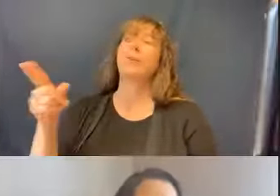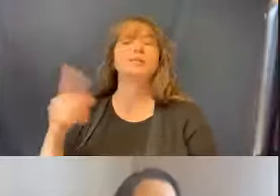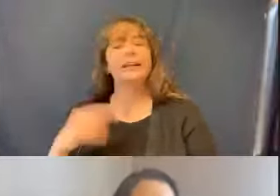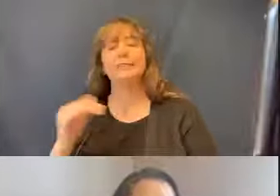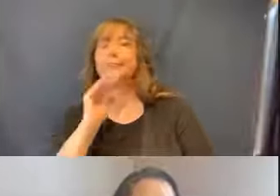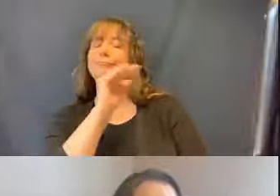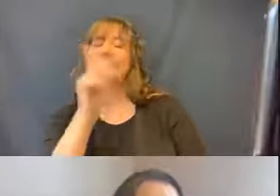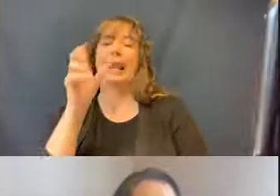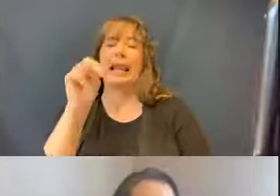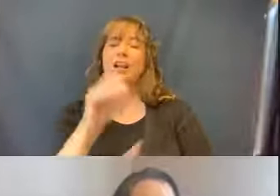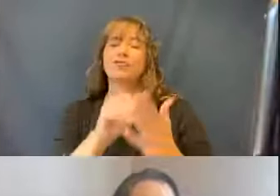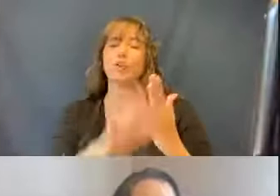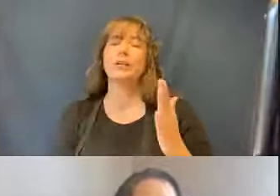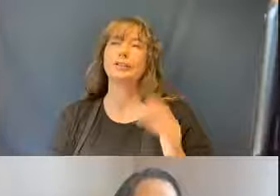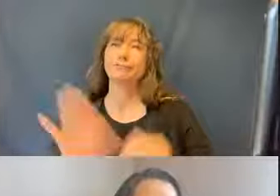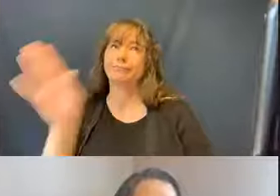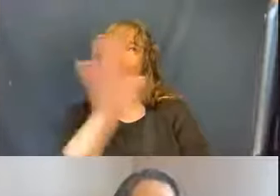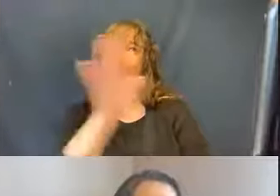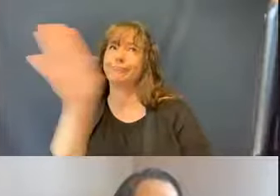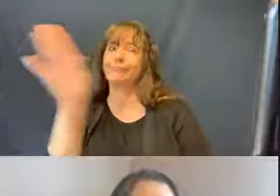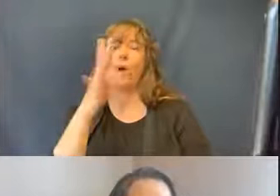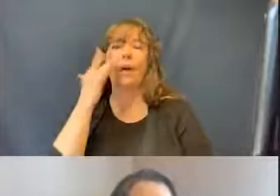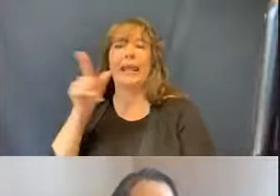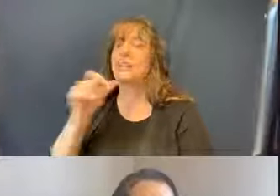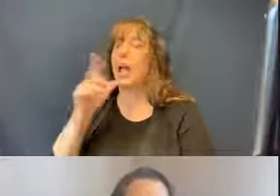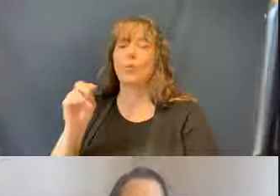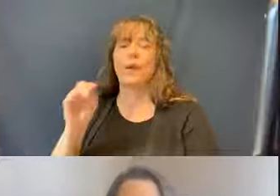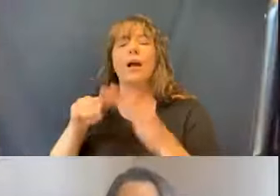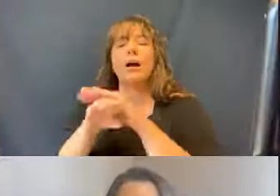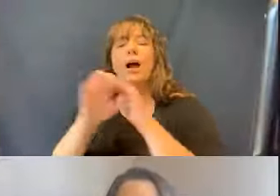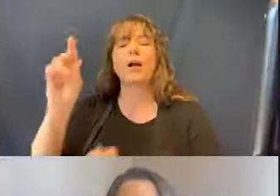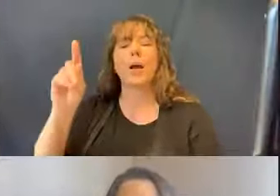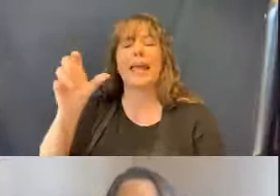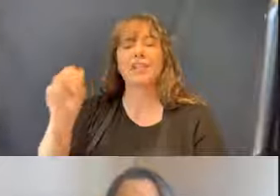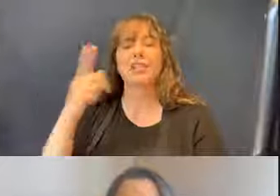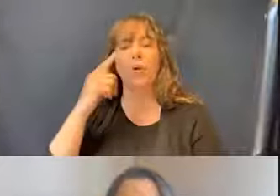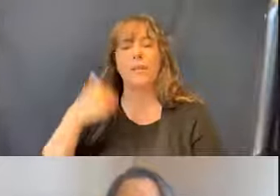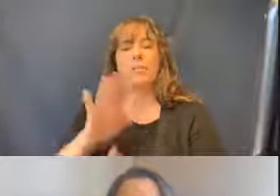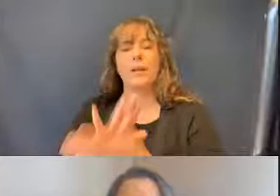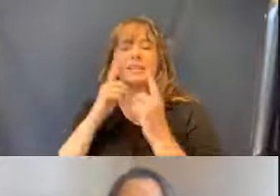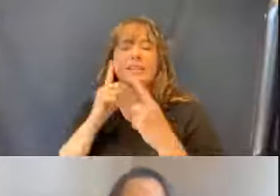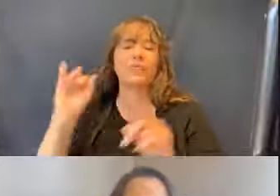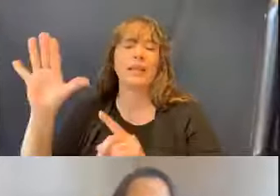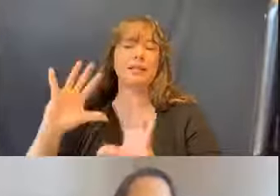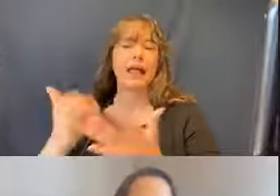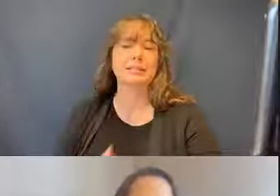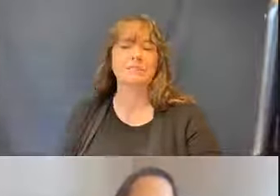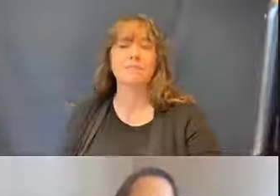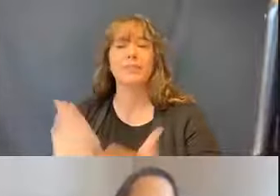he wasn't doing the accommodations I needed to be successful in his class. Go ahead.